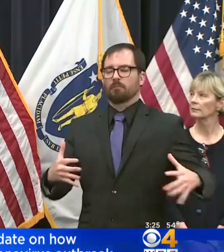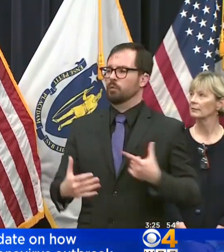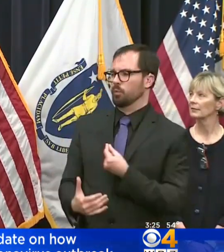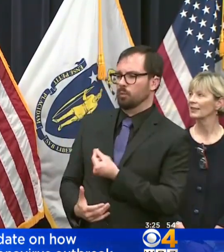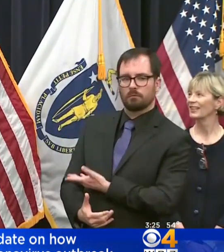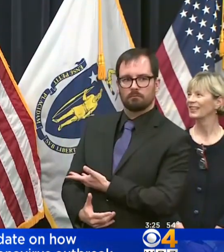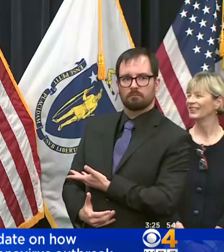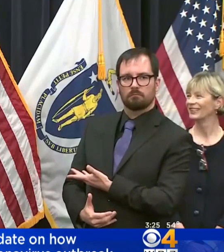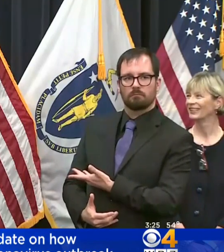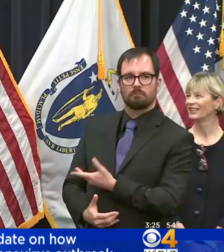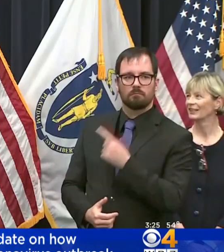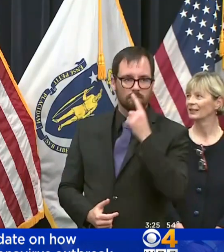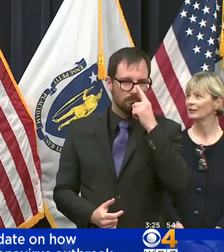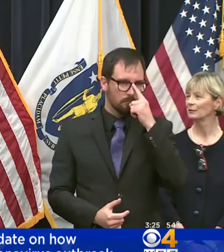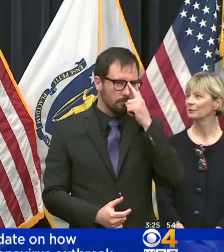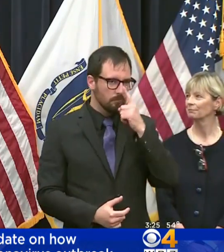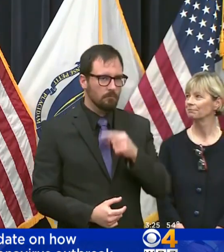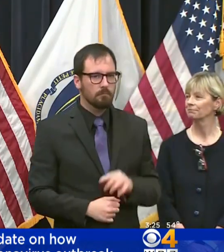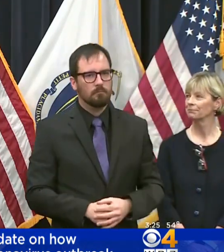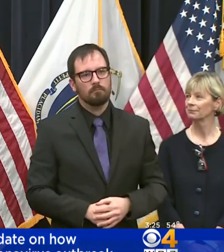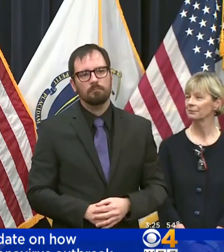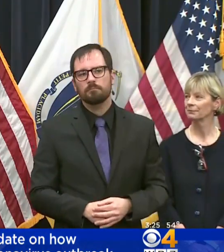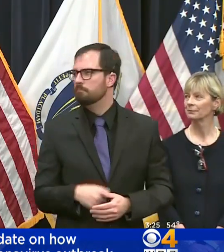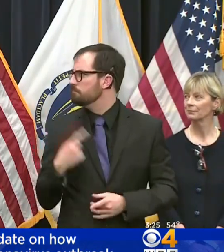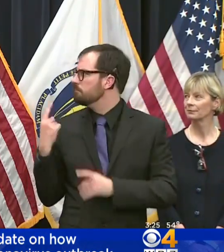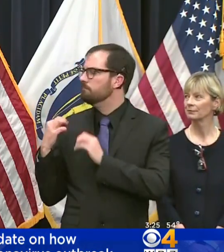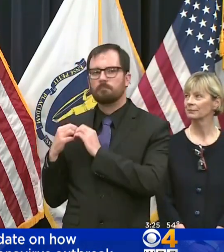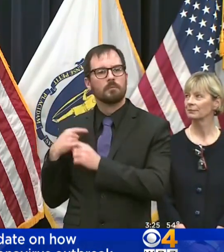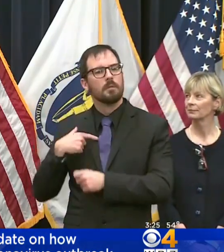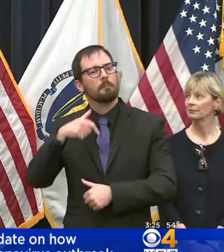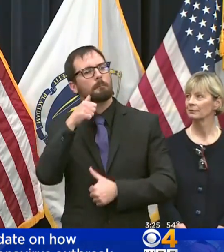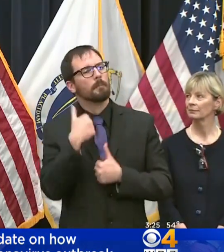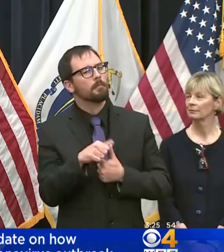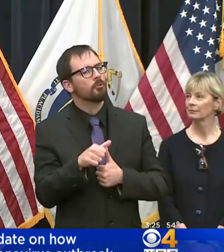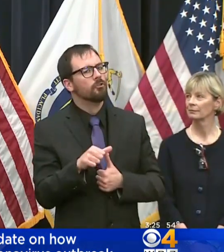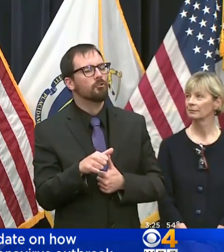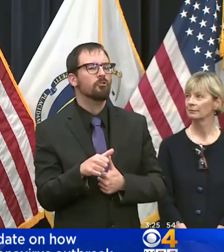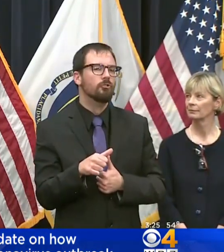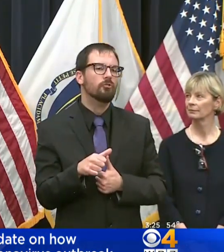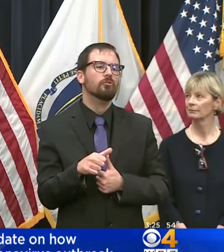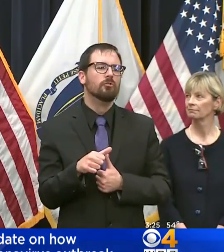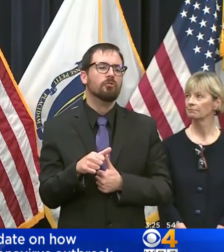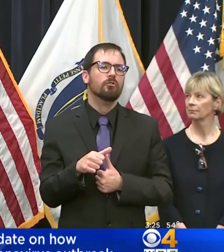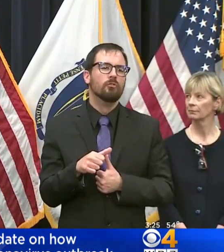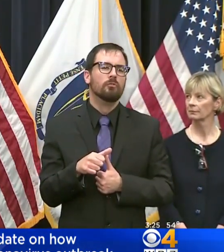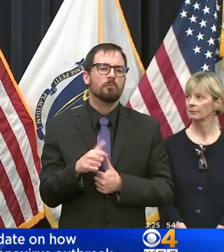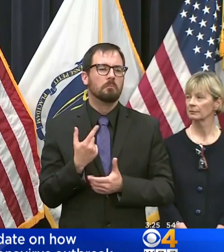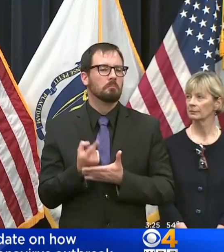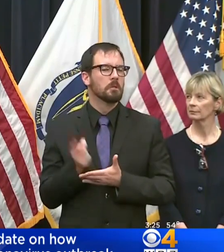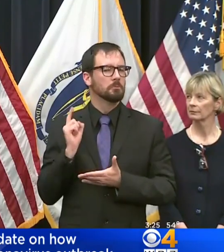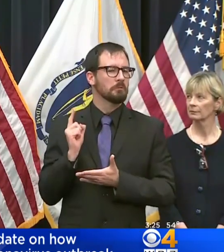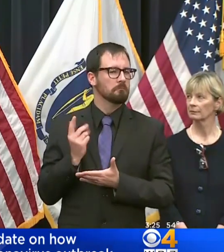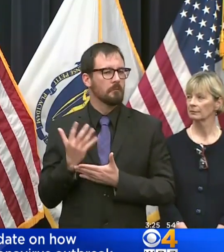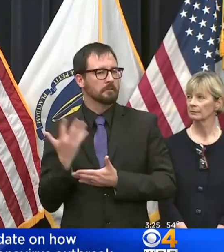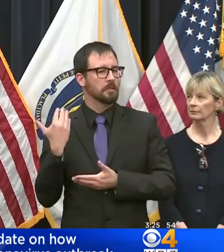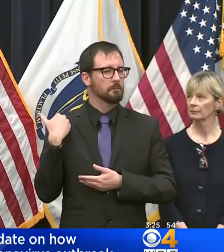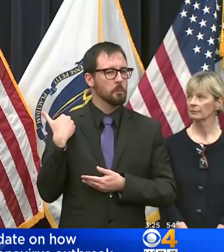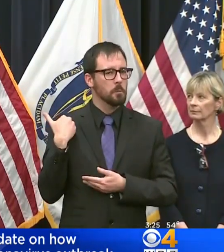I THINK IT IS PARTICULARLY IMPORTANT DON'T REMEMBER ONE OF THE THINGS THAT HAPPENED SEVERAL -- IS IT A WEEK AGO NOW?